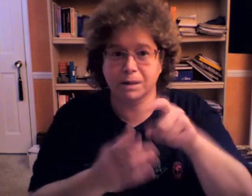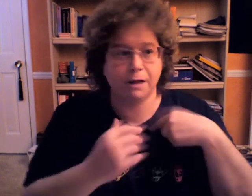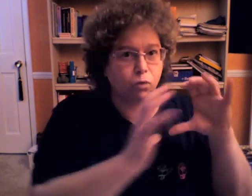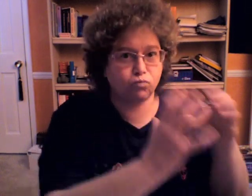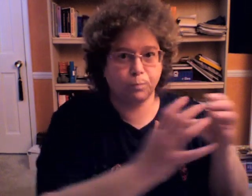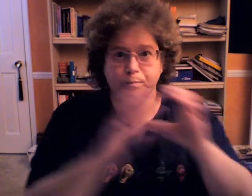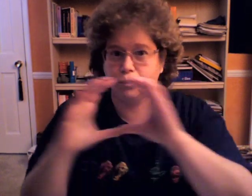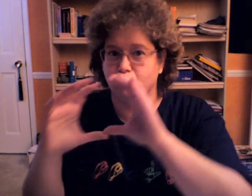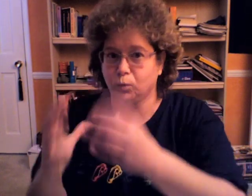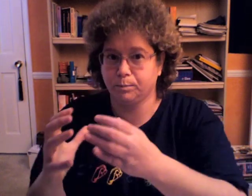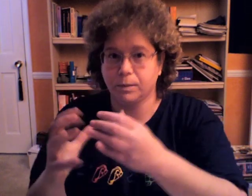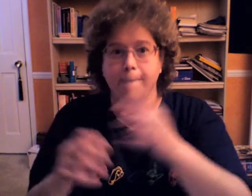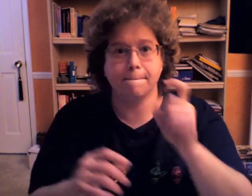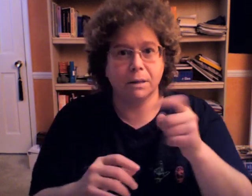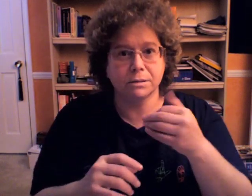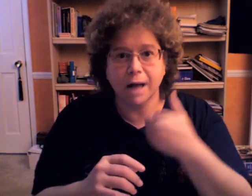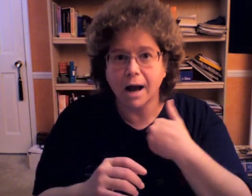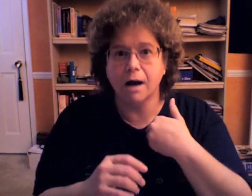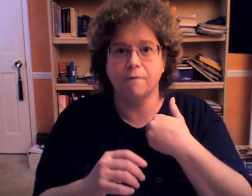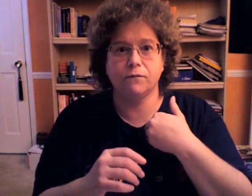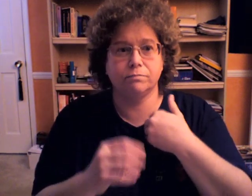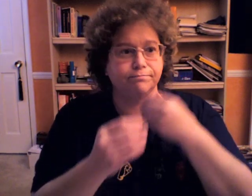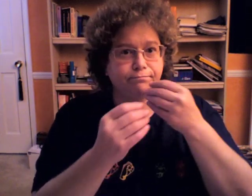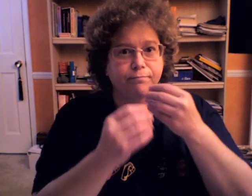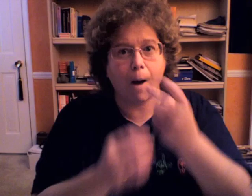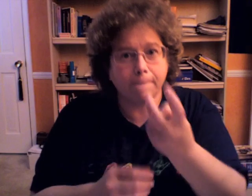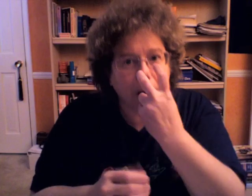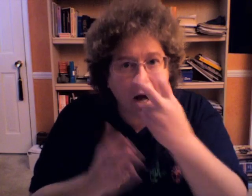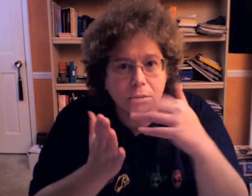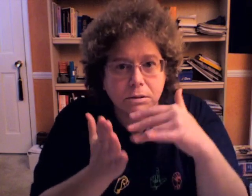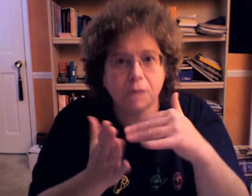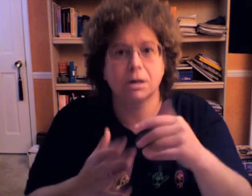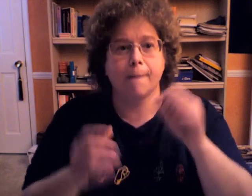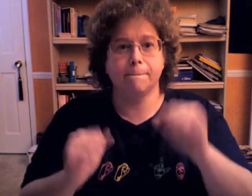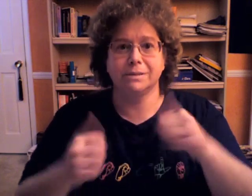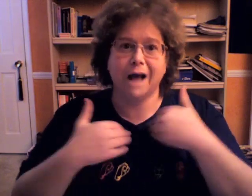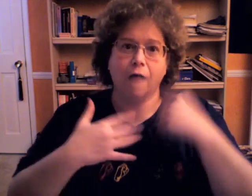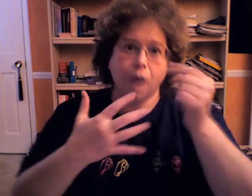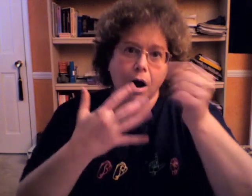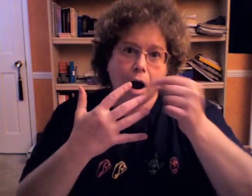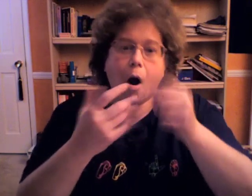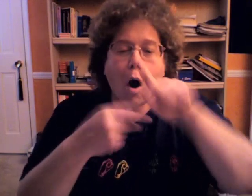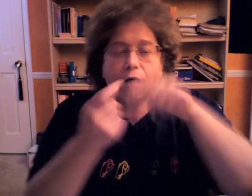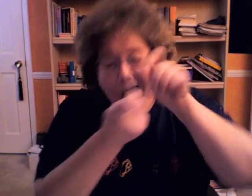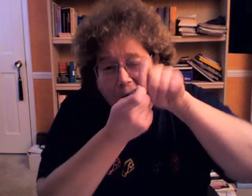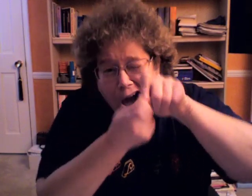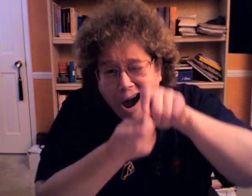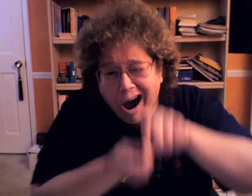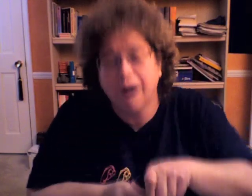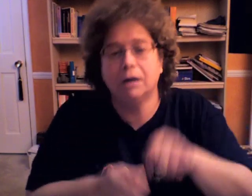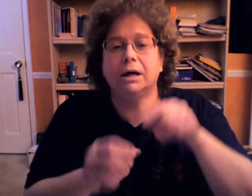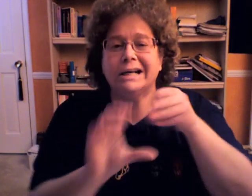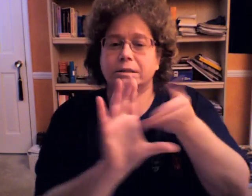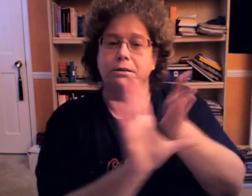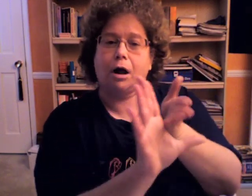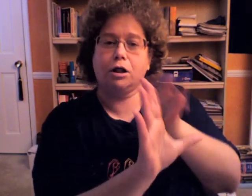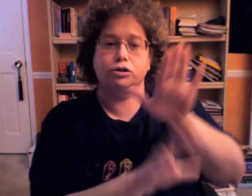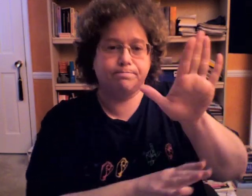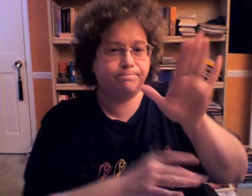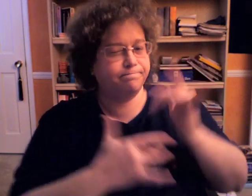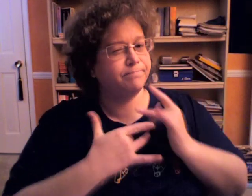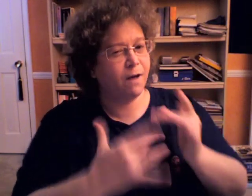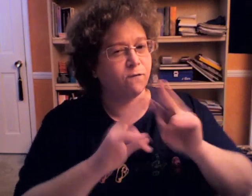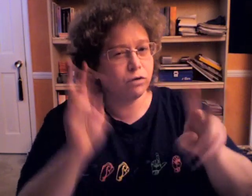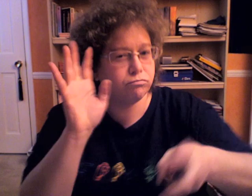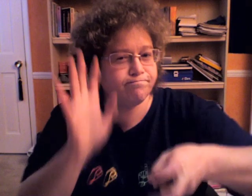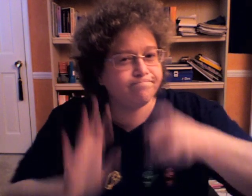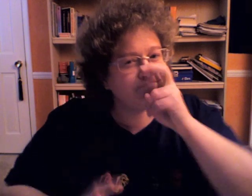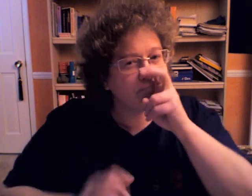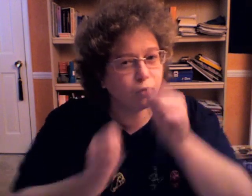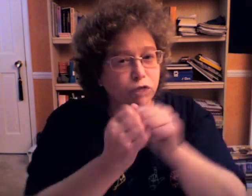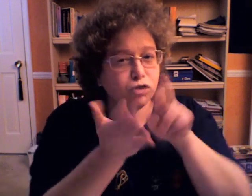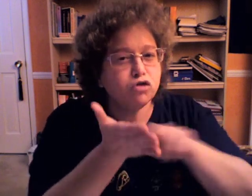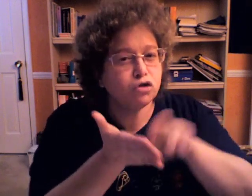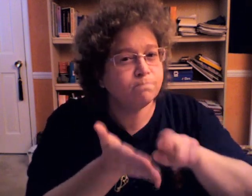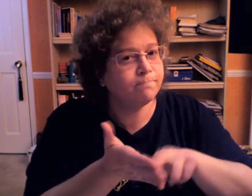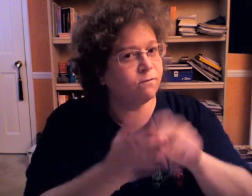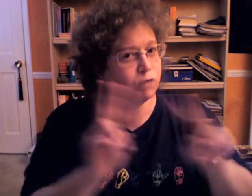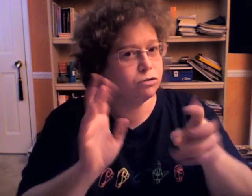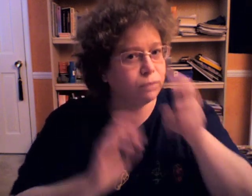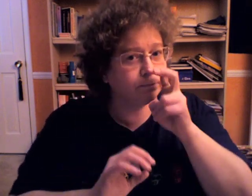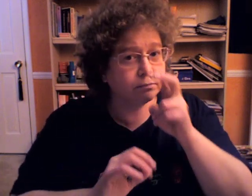researchers must meet and satisfy a long list of stringent requirements set by the American Psychological Association.